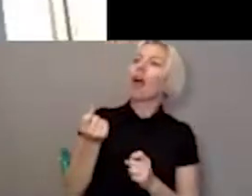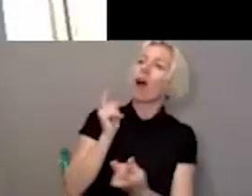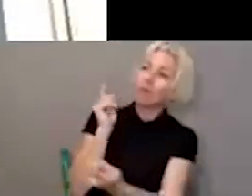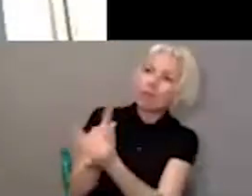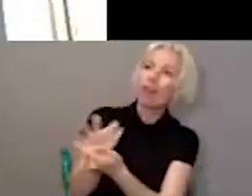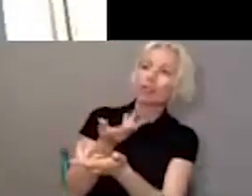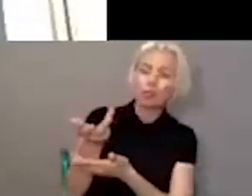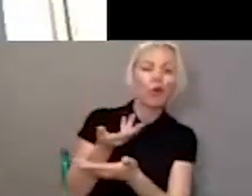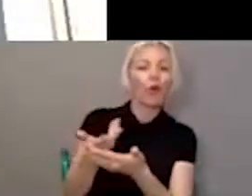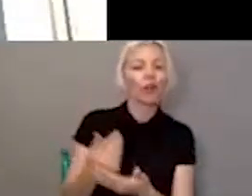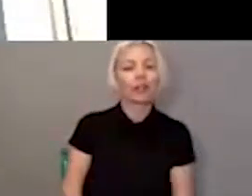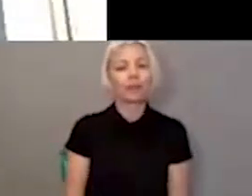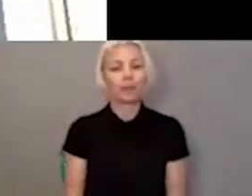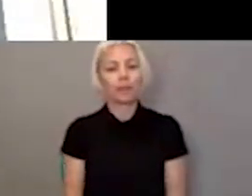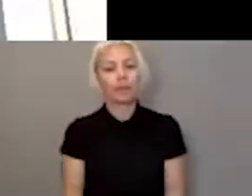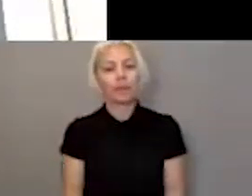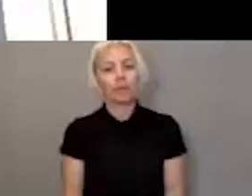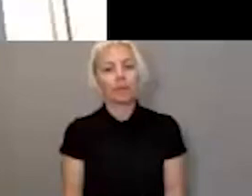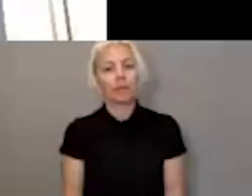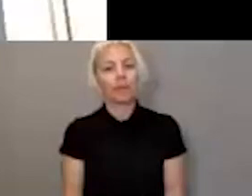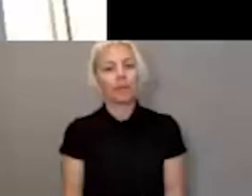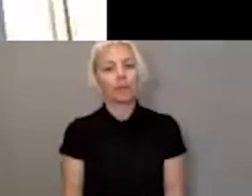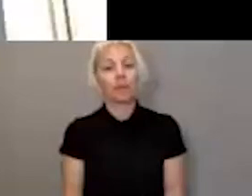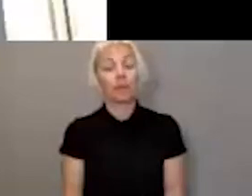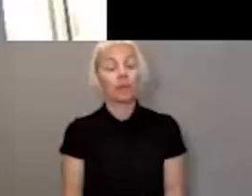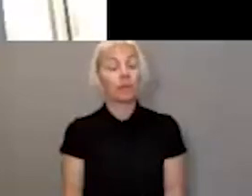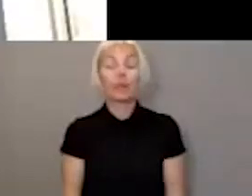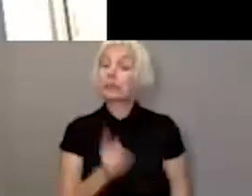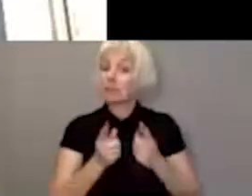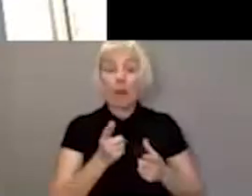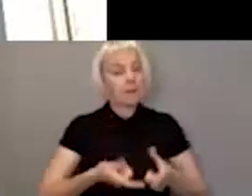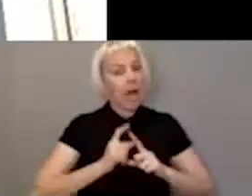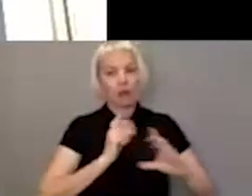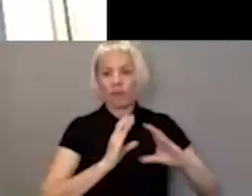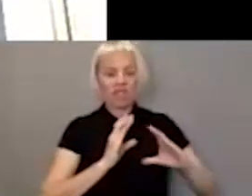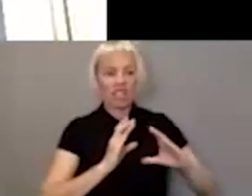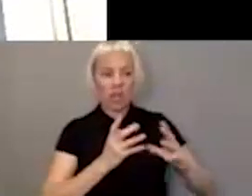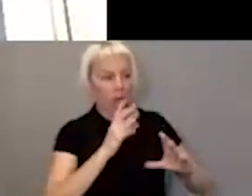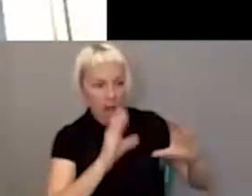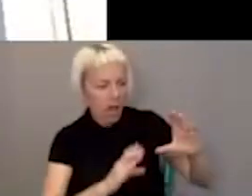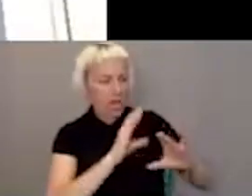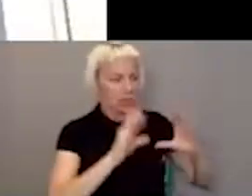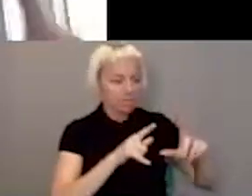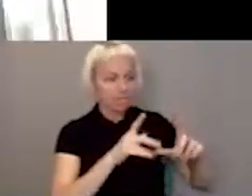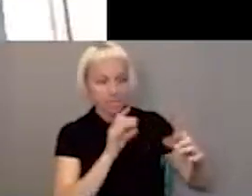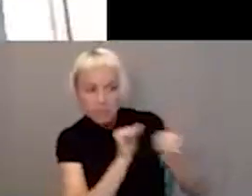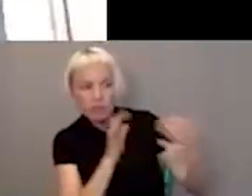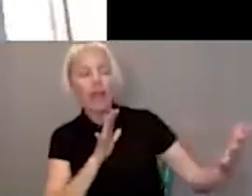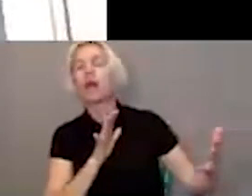conversations. You may not agree at the end of the day but at least you've heard from each other, we've learnt from each other. The thing that happens between two people,